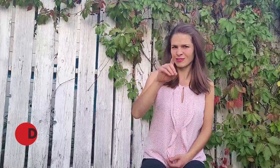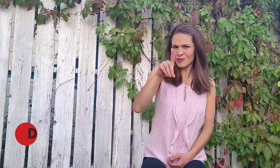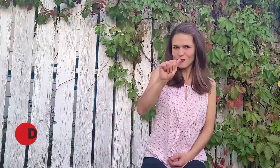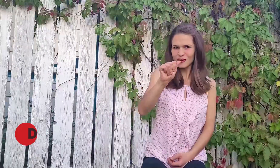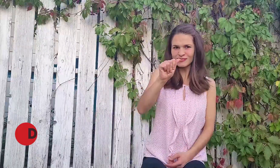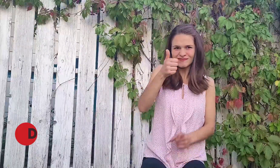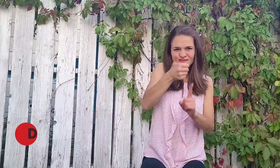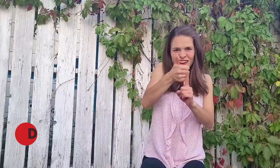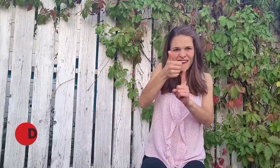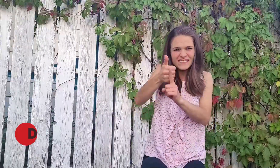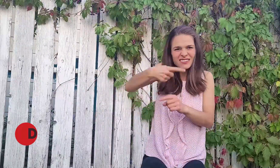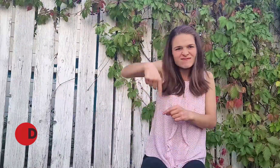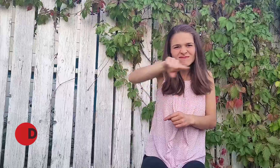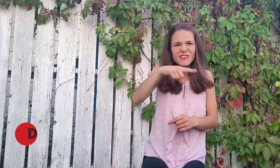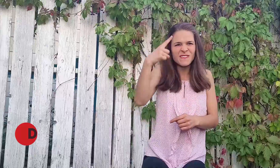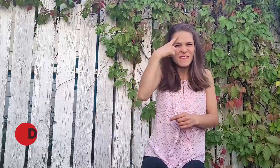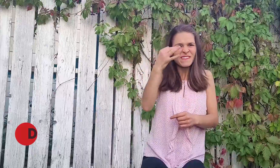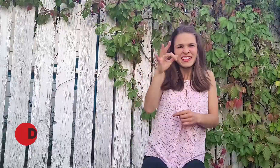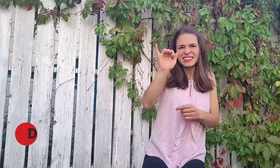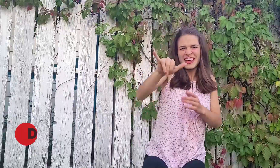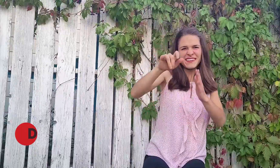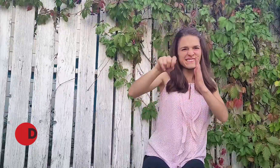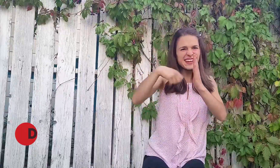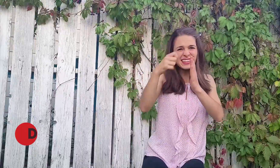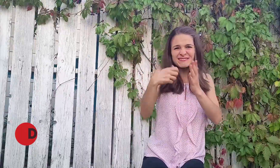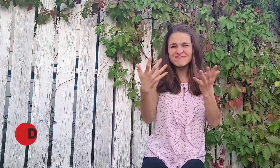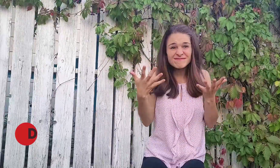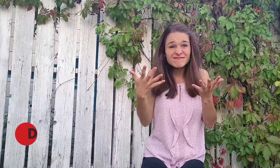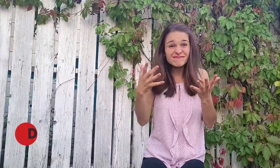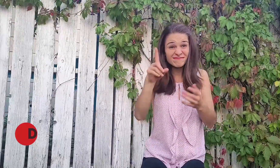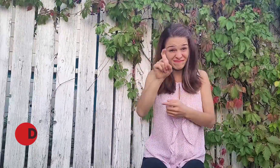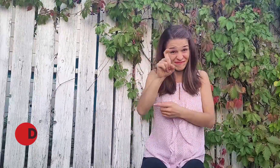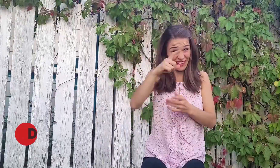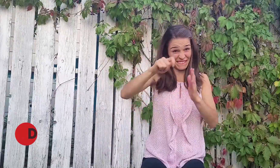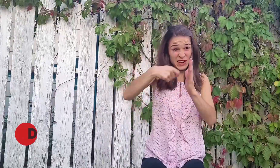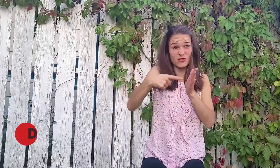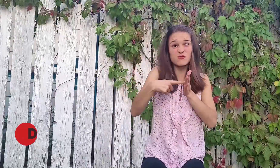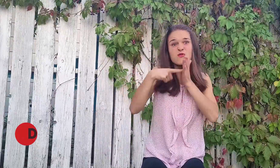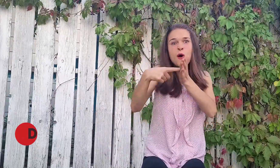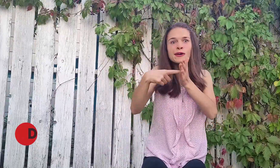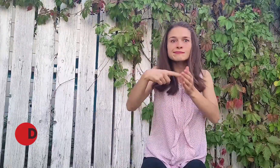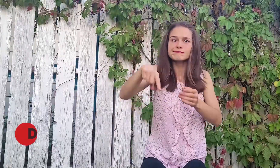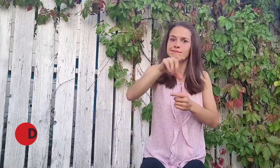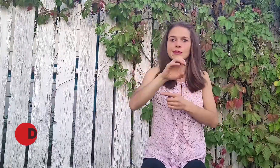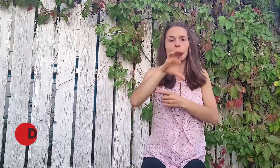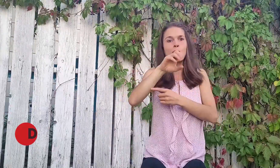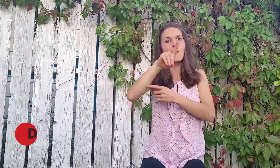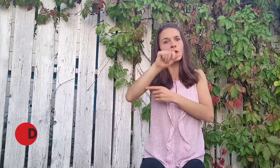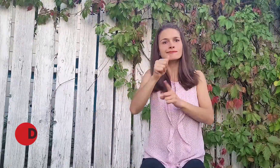[Nicole]: What do CODAs, themselves, think of the film? Does the film show